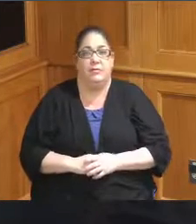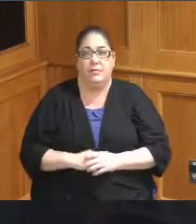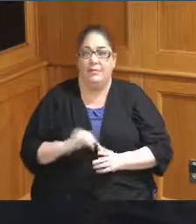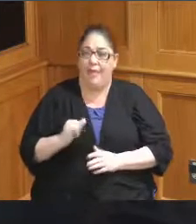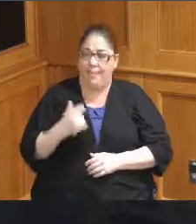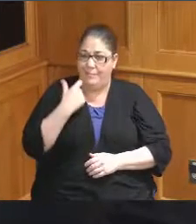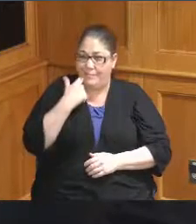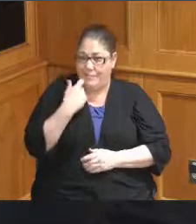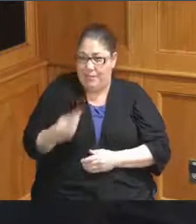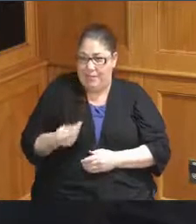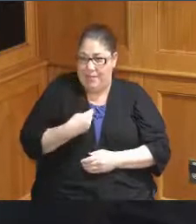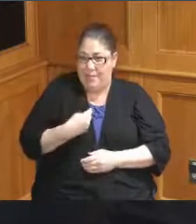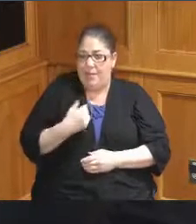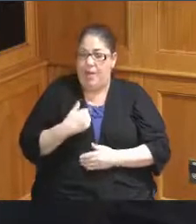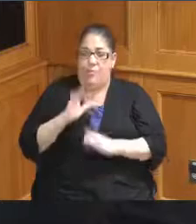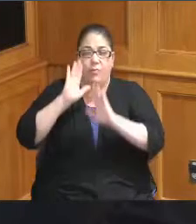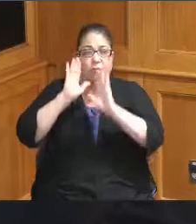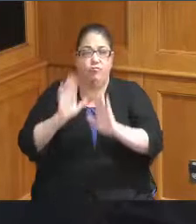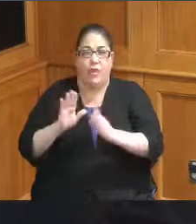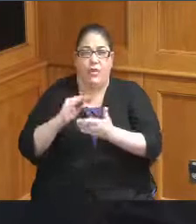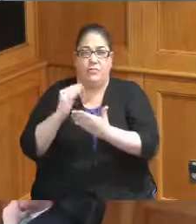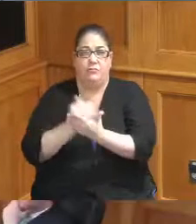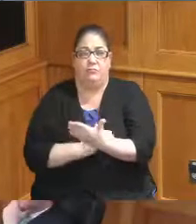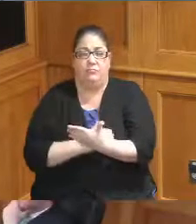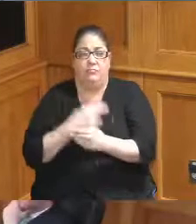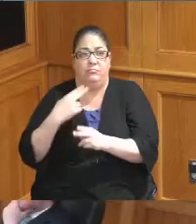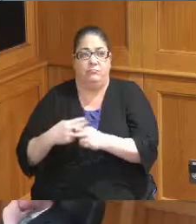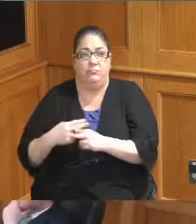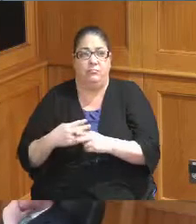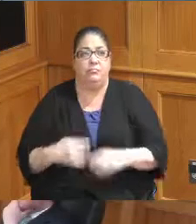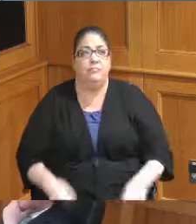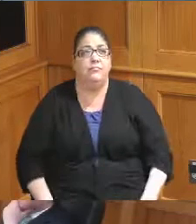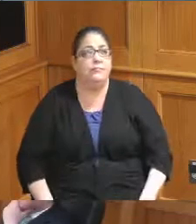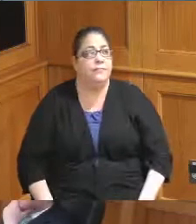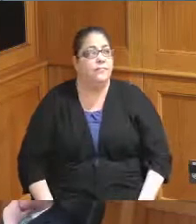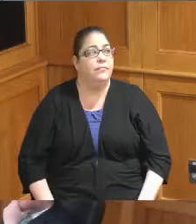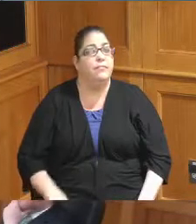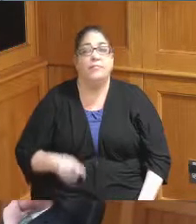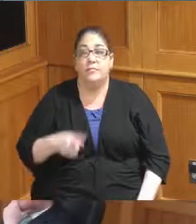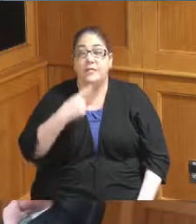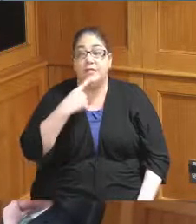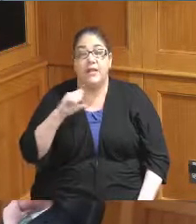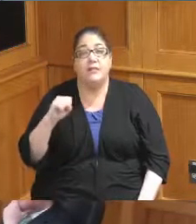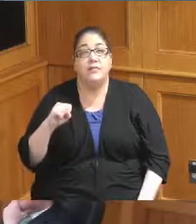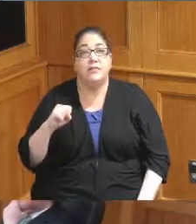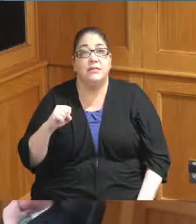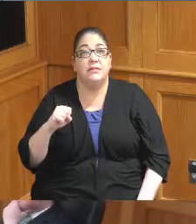be great certainly and so as you said there are several shelters that benefit from this Lisa do